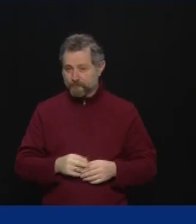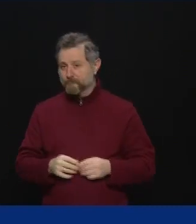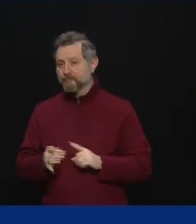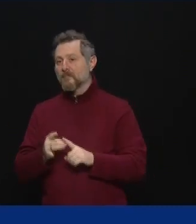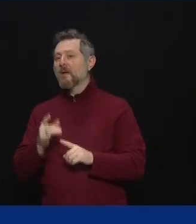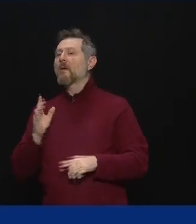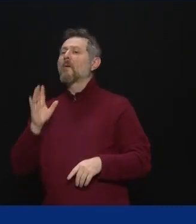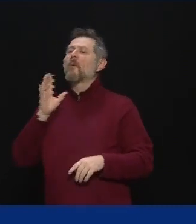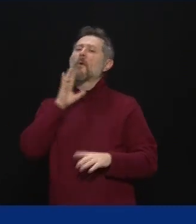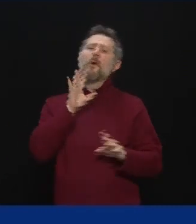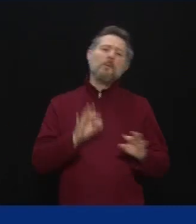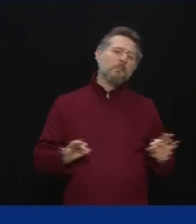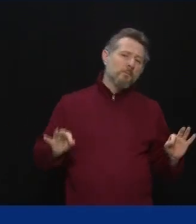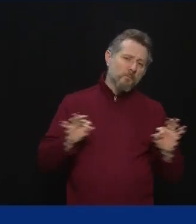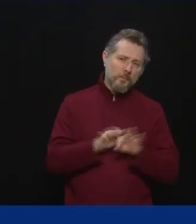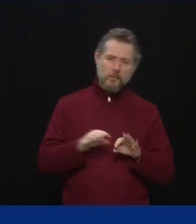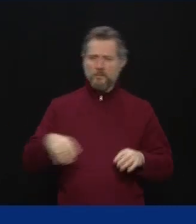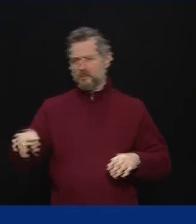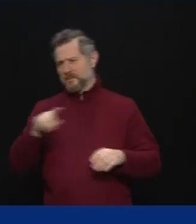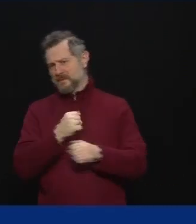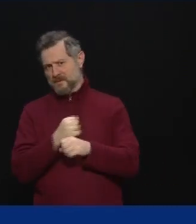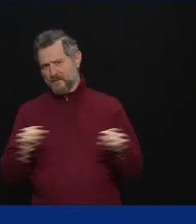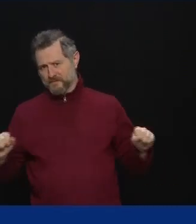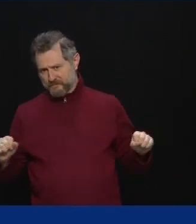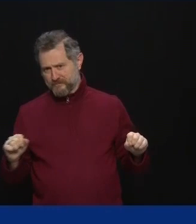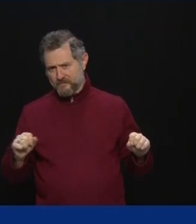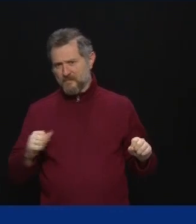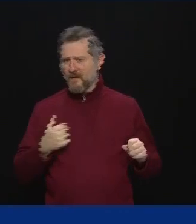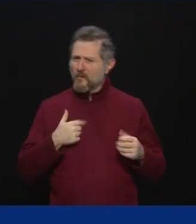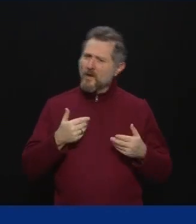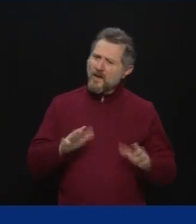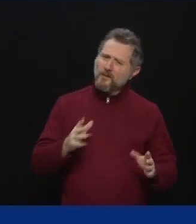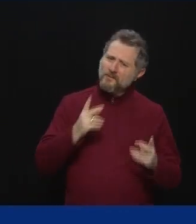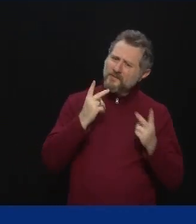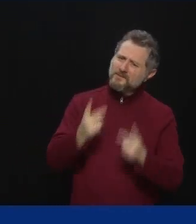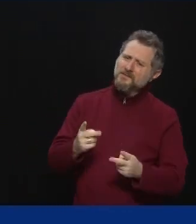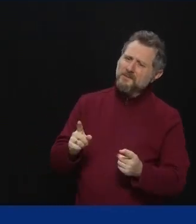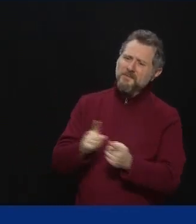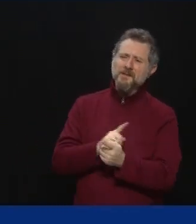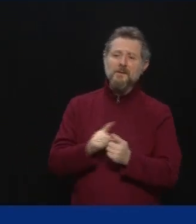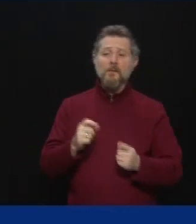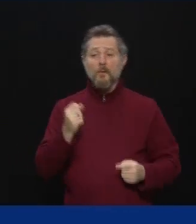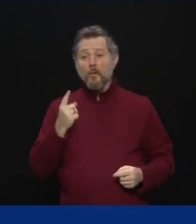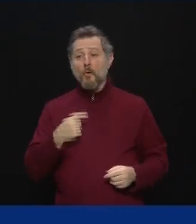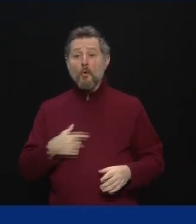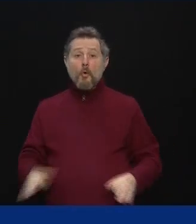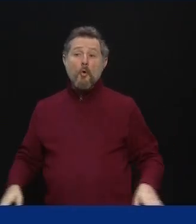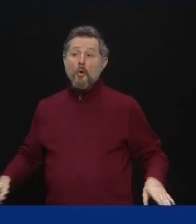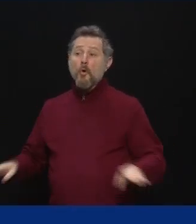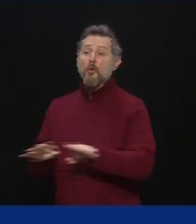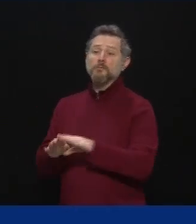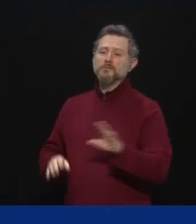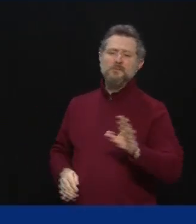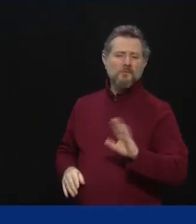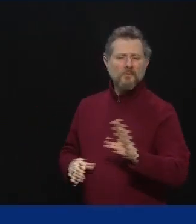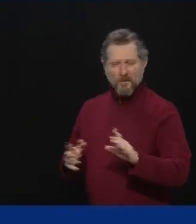BOOSTEDED, BUT WE'LL PROVIDE SUPPLEMENTAL TESTS MAKING SURE THIS CANNOT SPREAD THROUGHOUT OUR CORRECTIONAL FASTINGS.